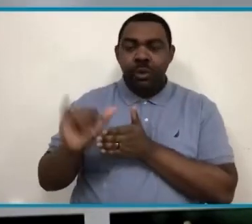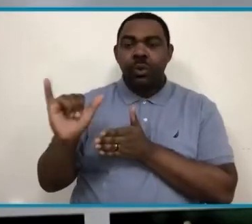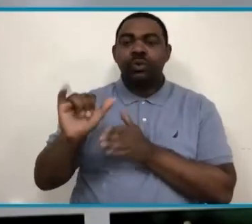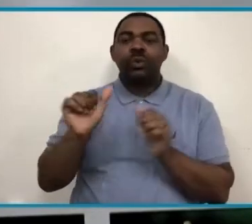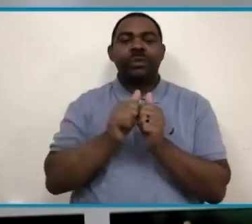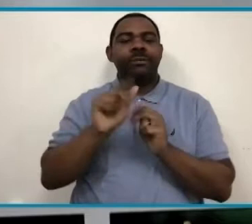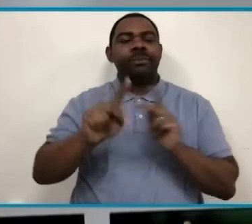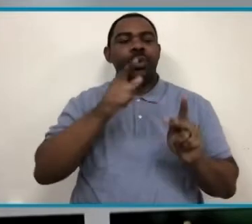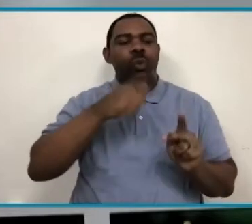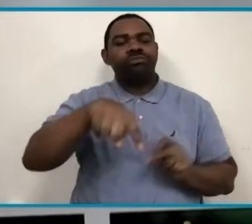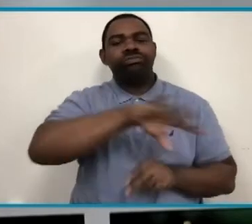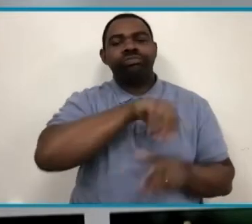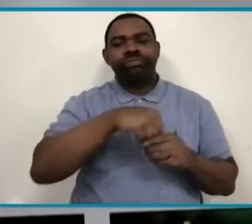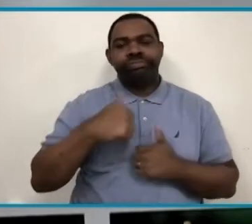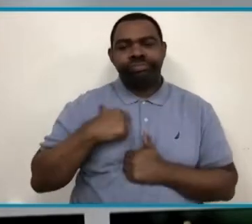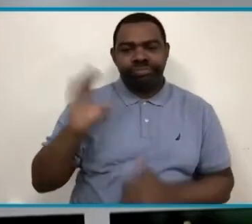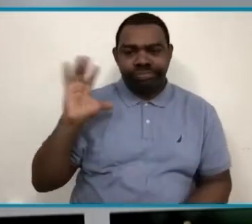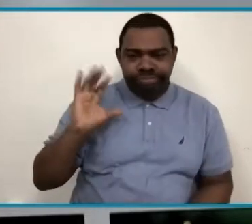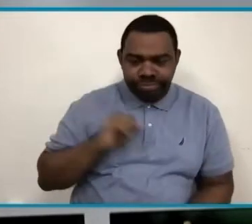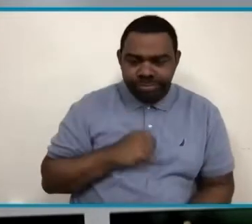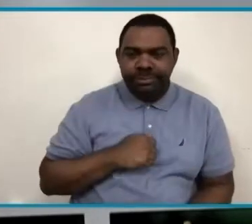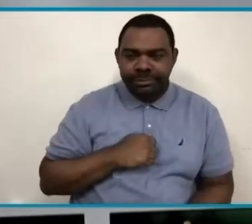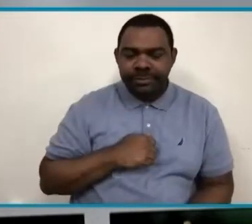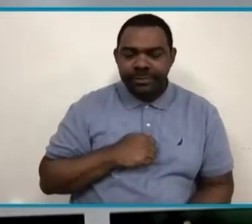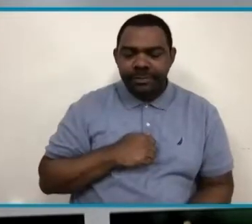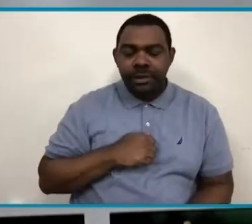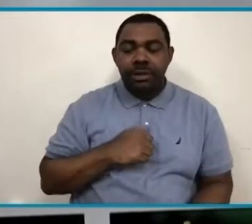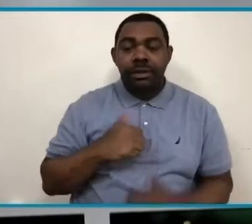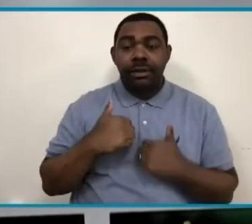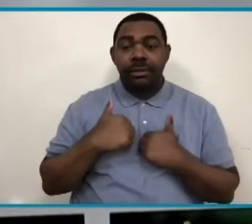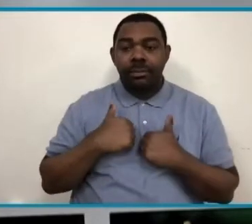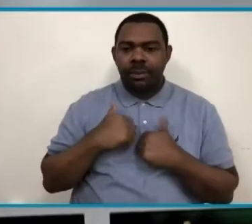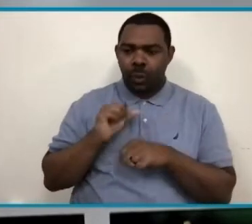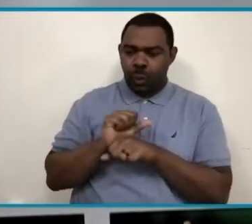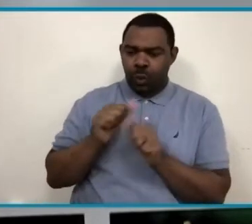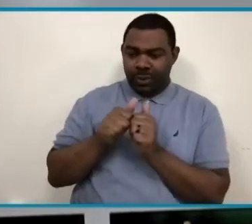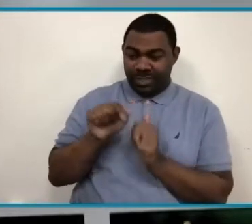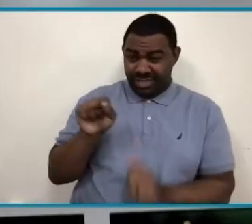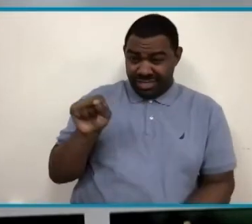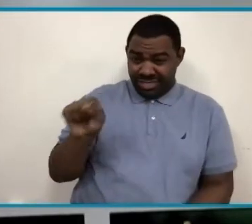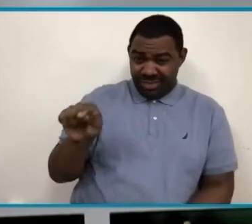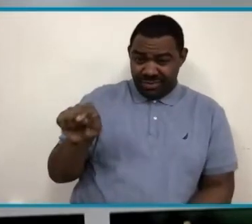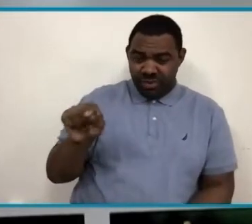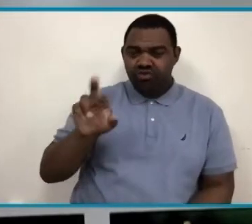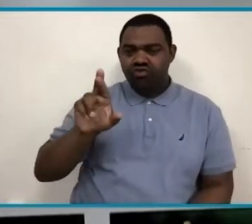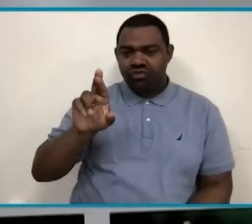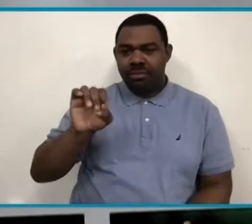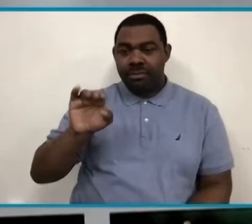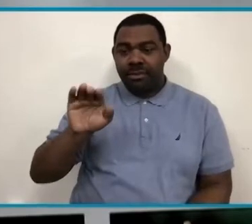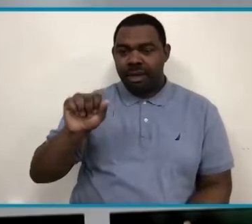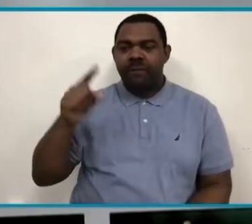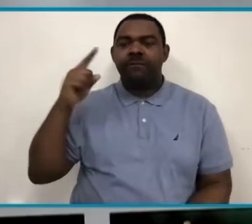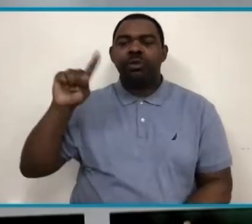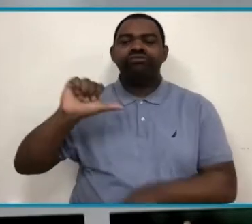And I had also been working with her in adopting a group protocol that we have developed and